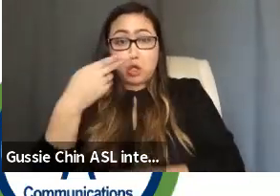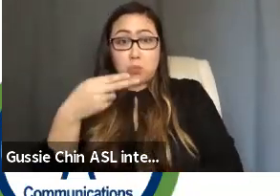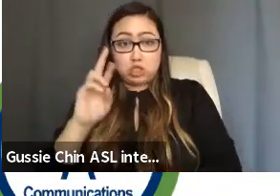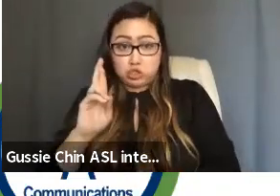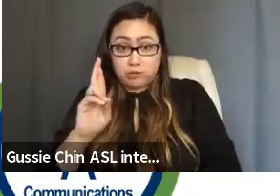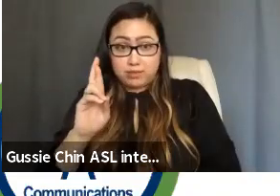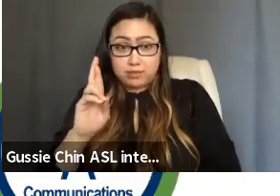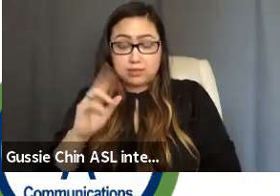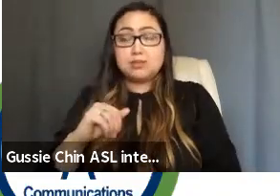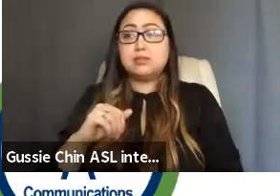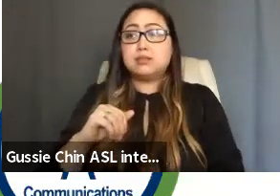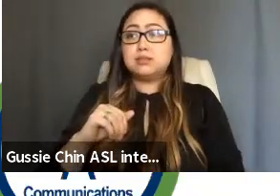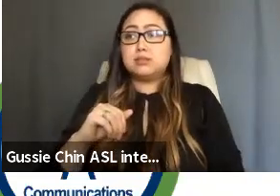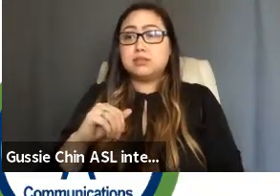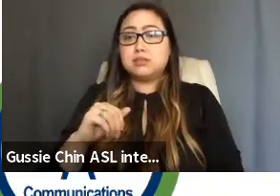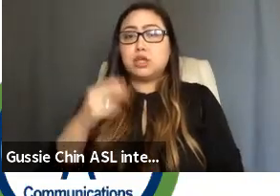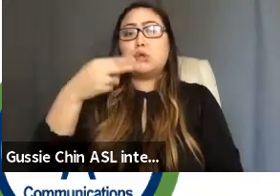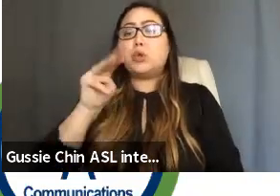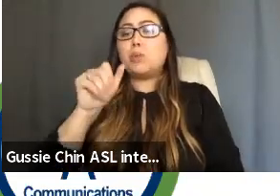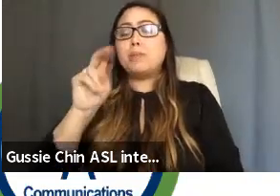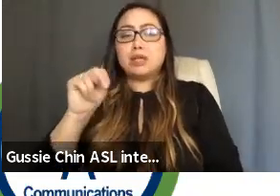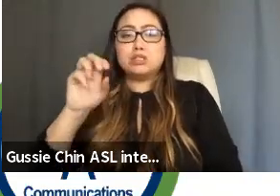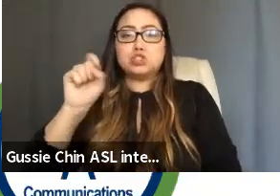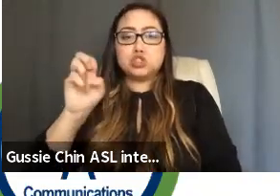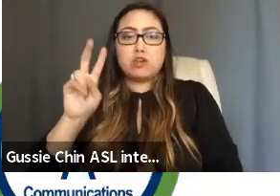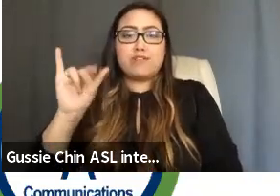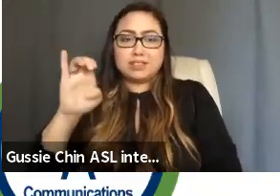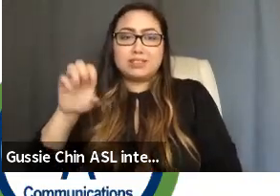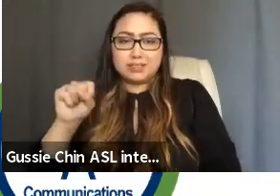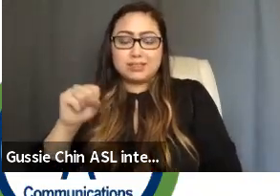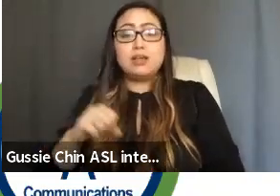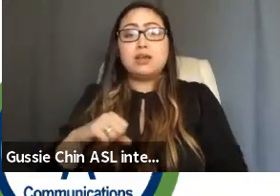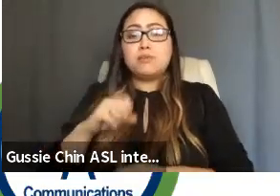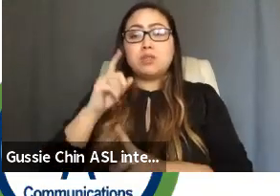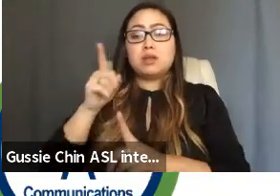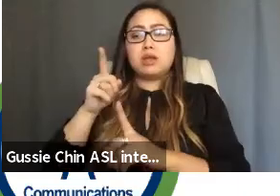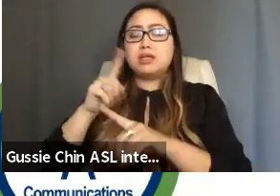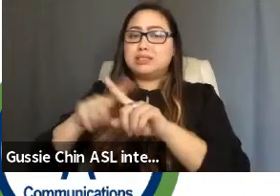which is different than the way those departments are organized at the federal level. There's also